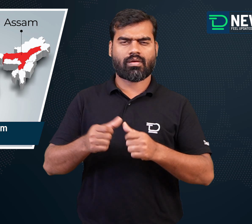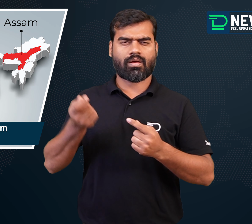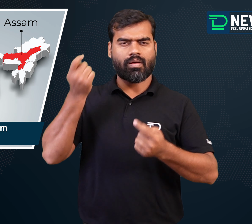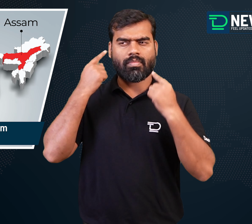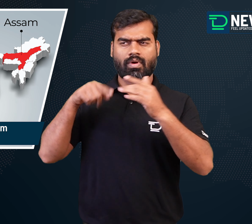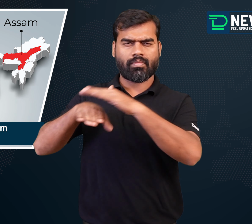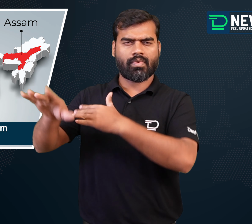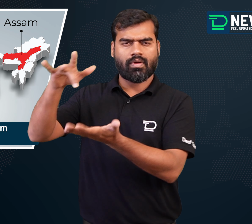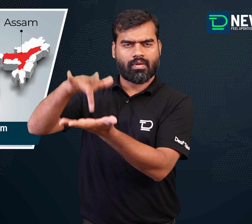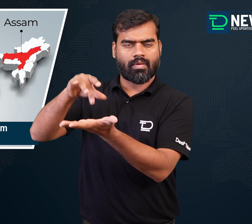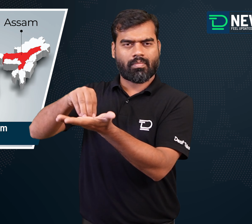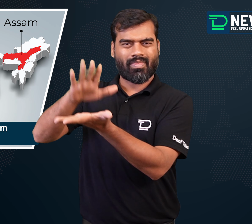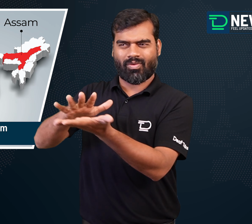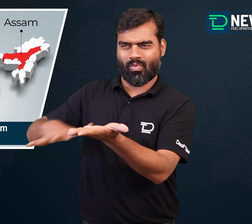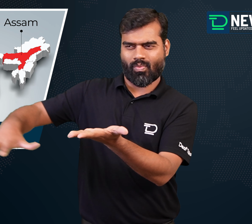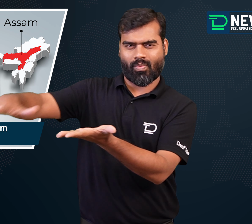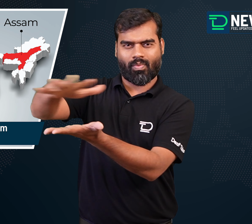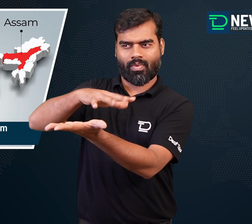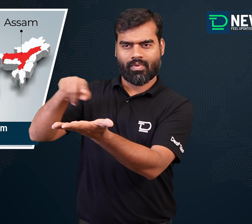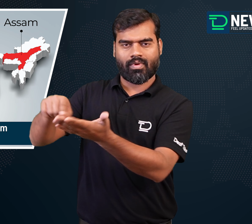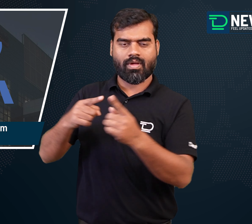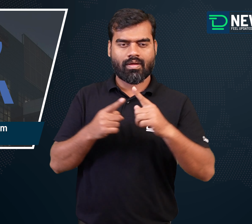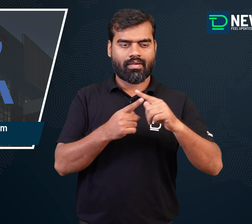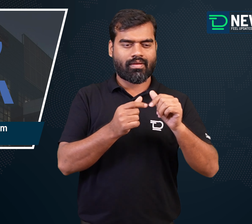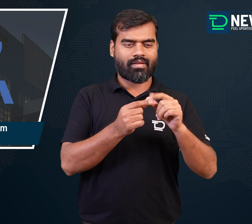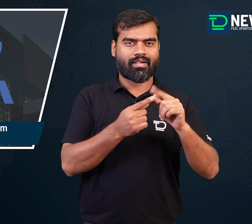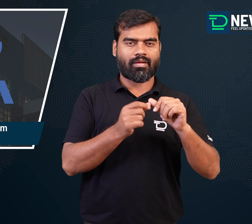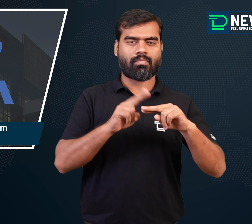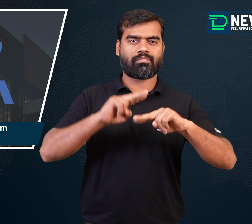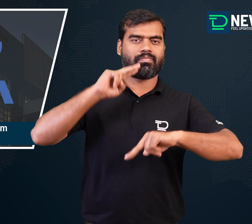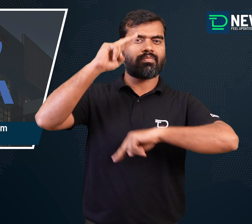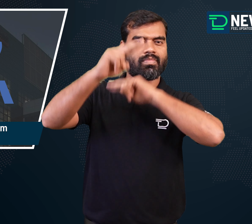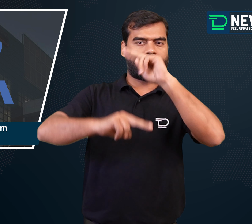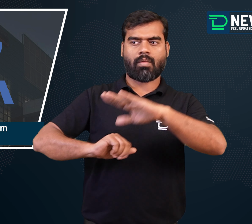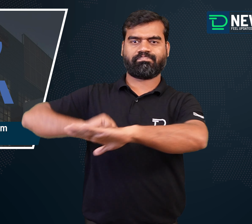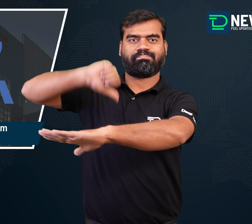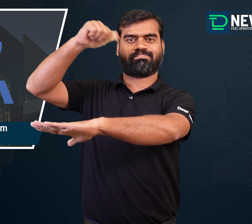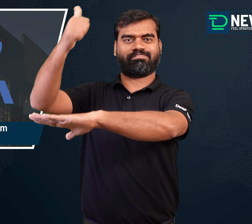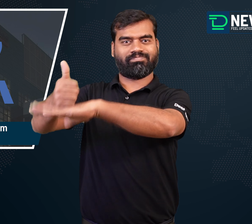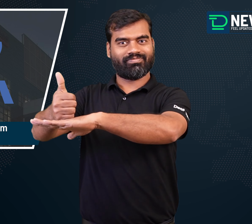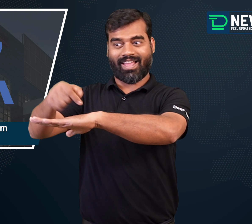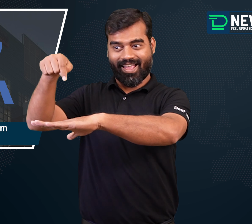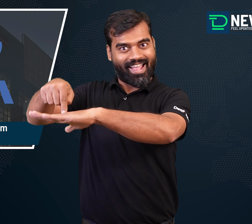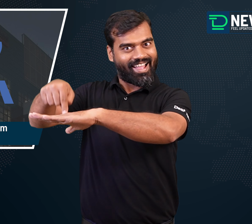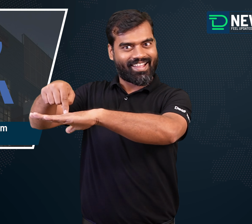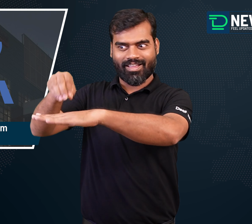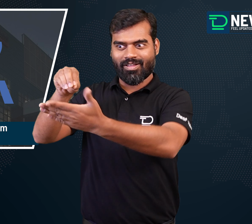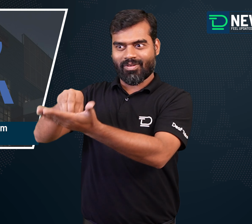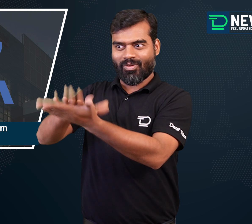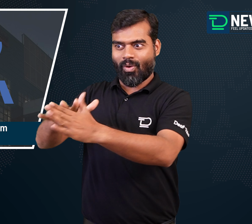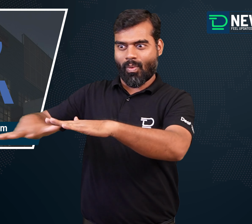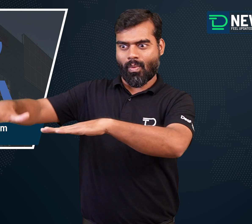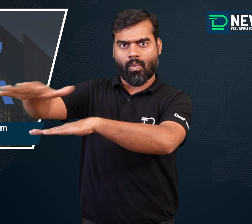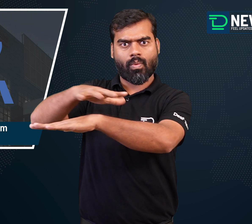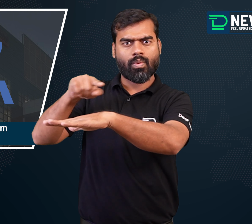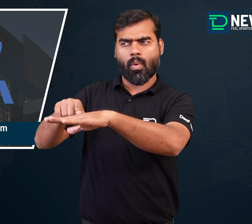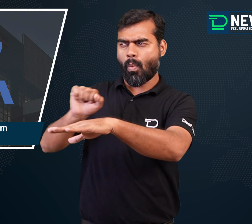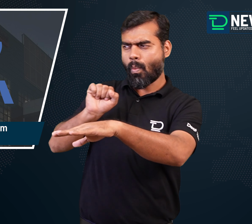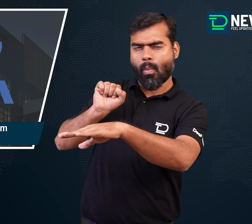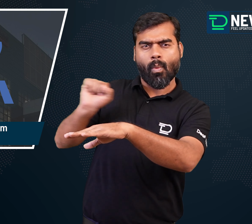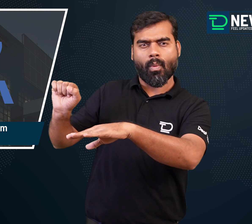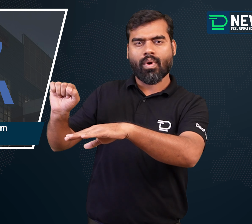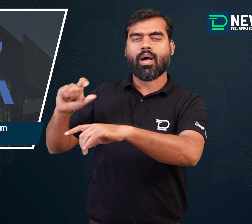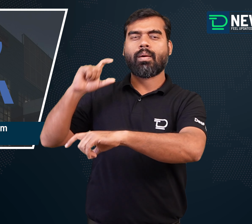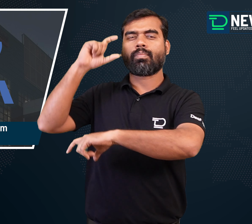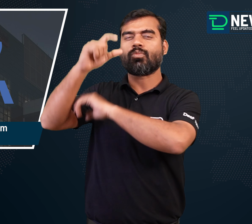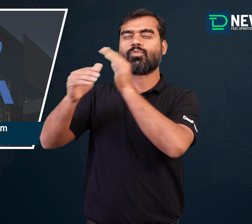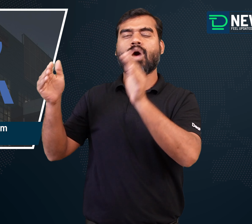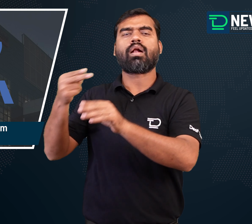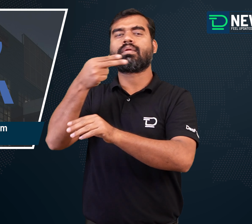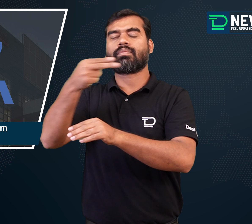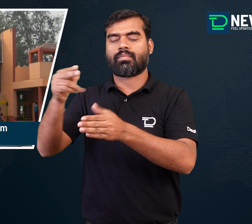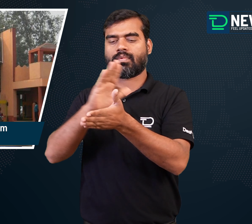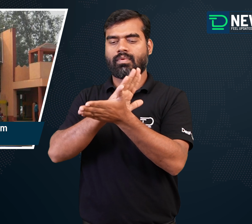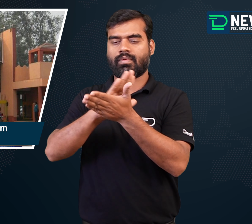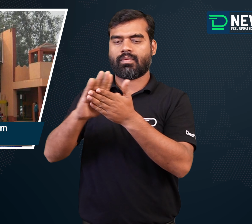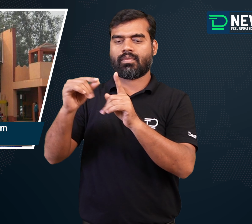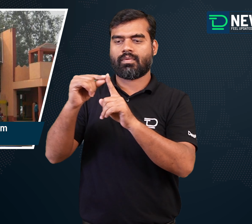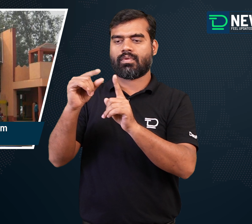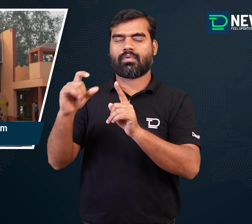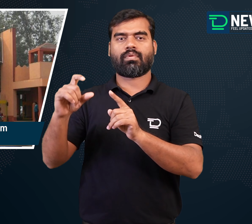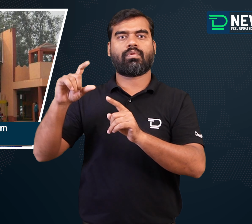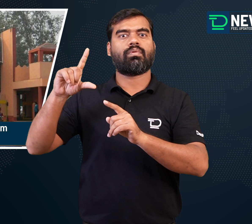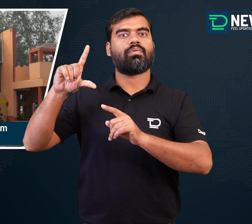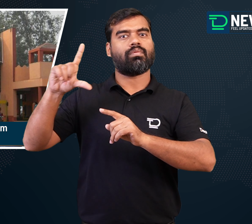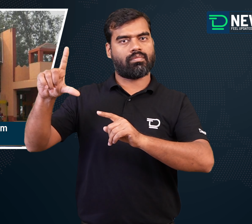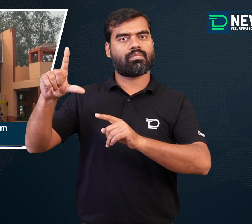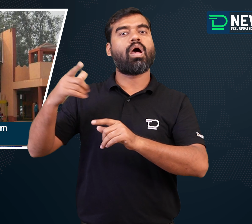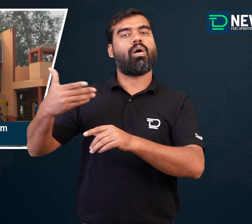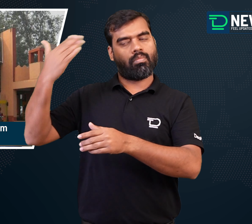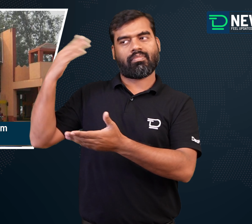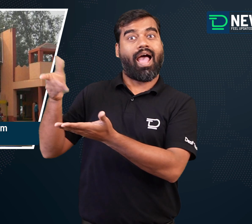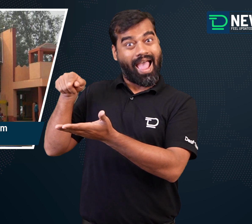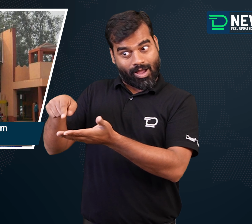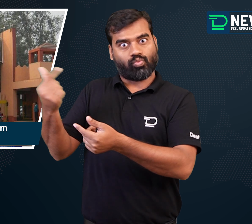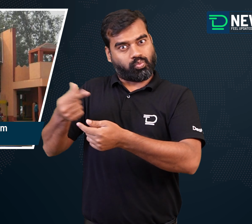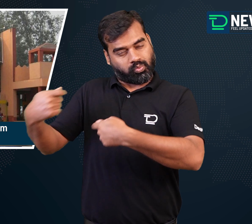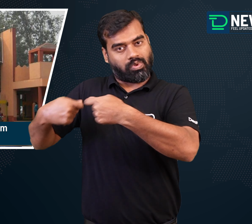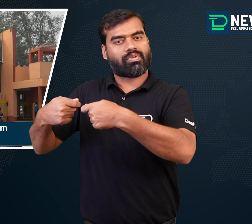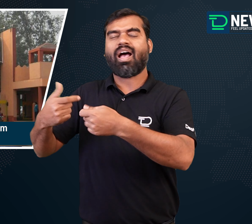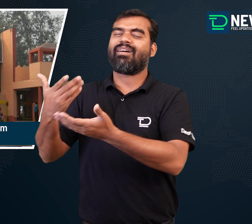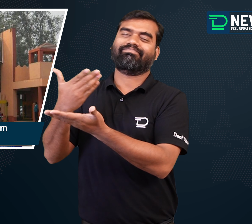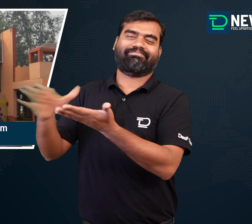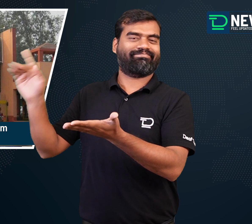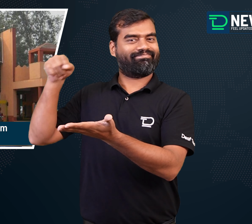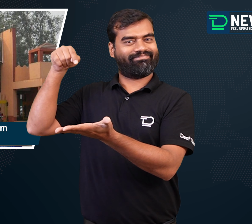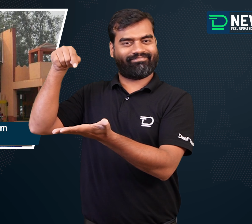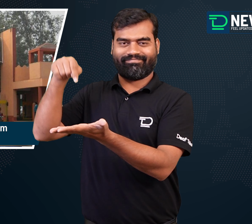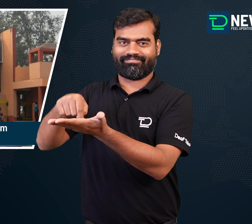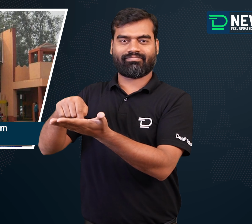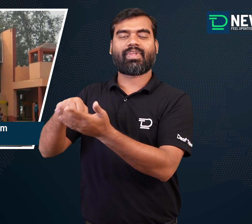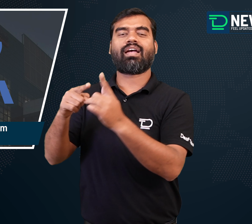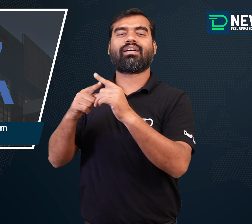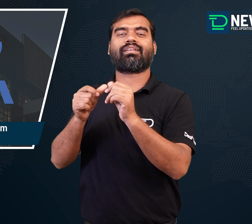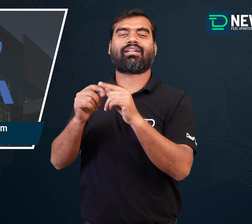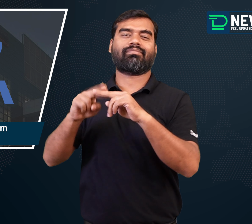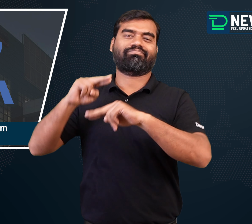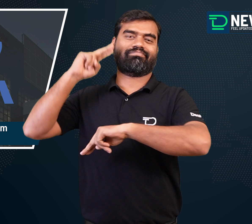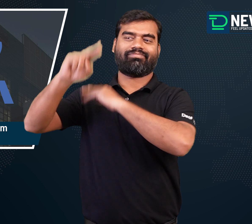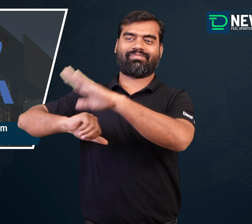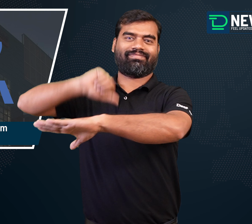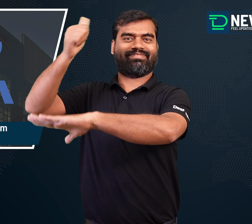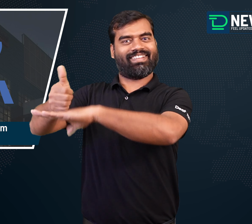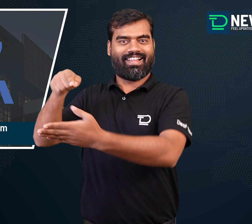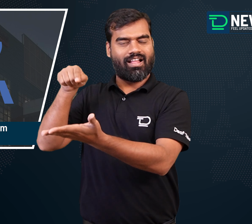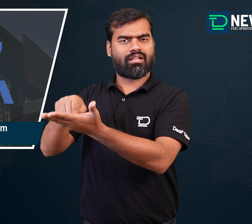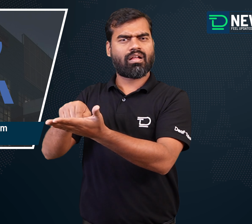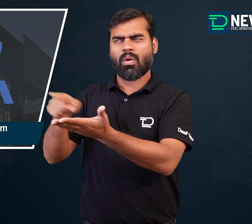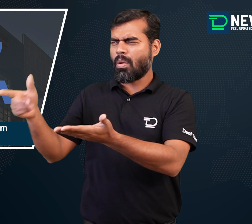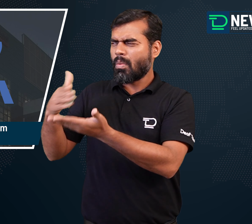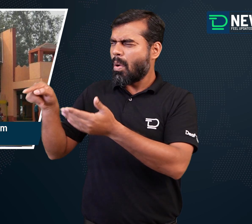The land where the semiconductor unit is being set up belonged to a paper mill owned by Hindustan Paper Corporation Limited.